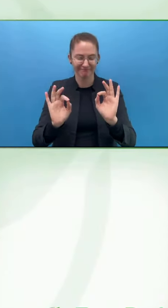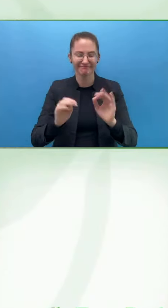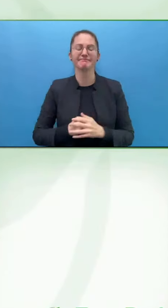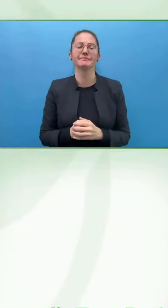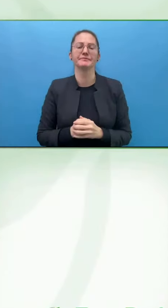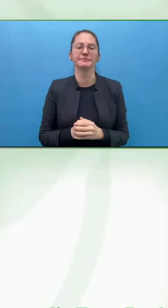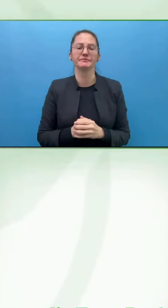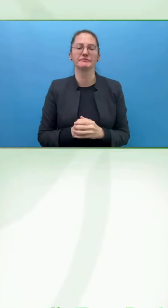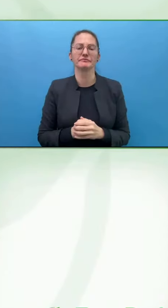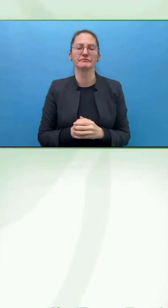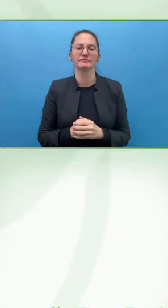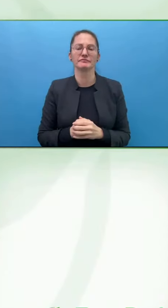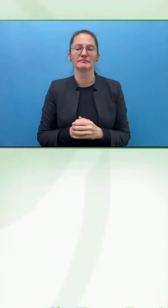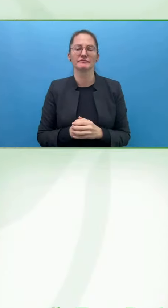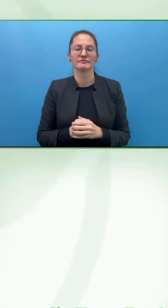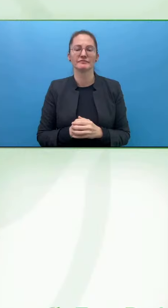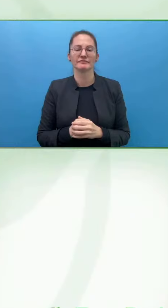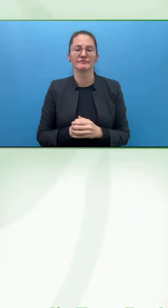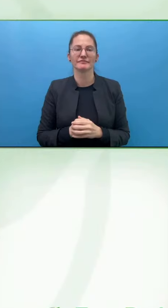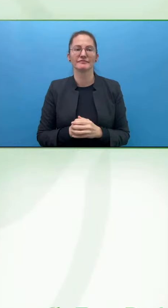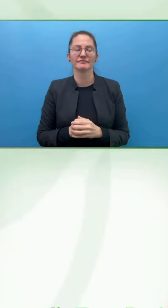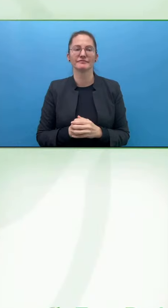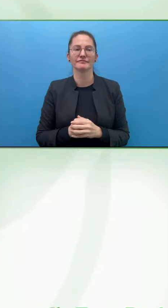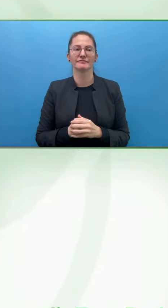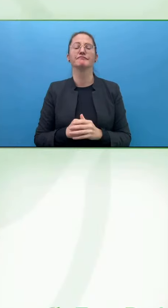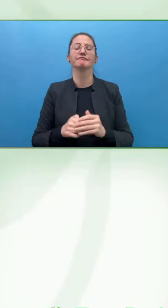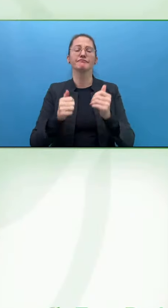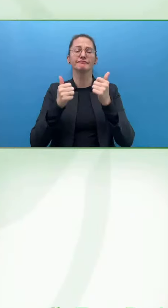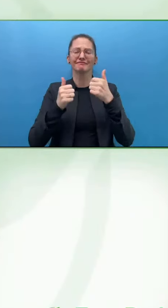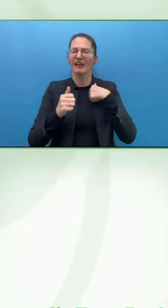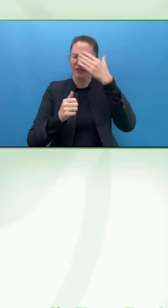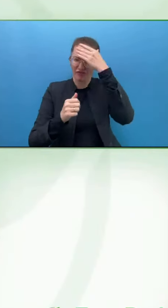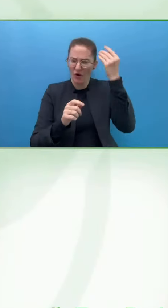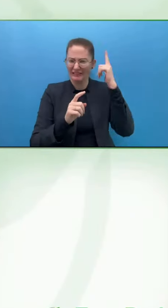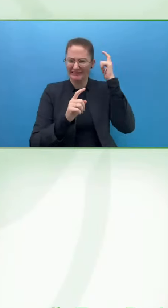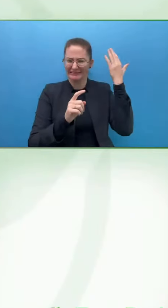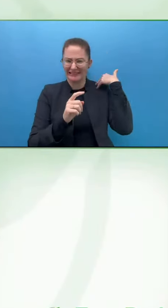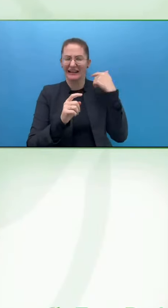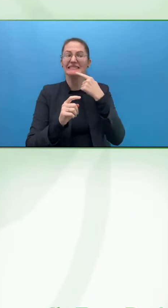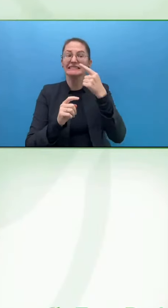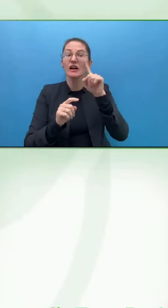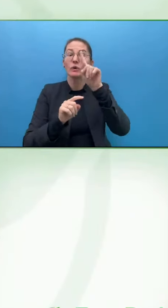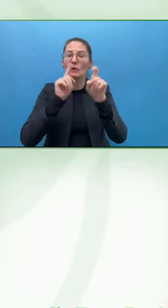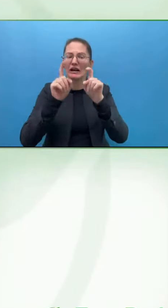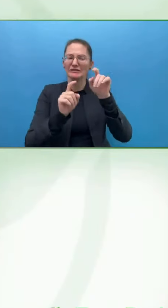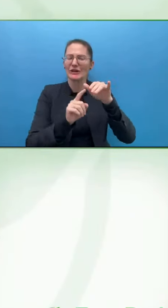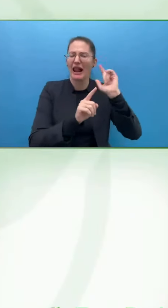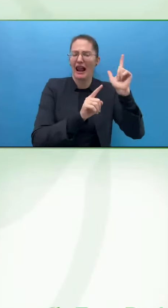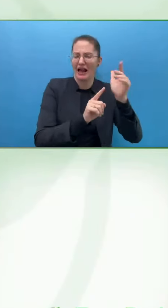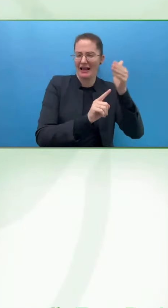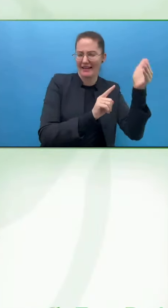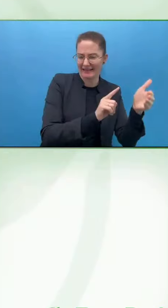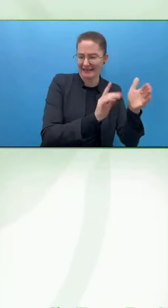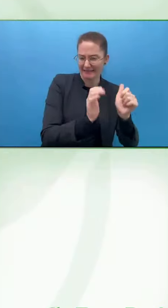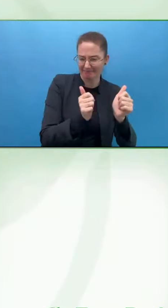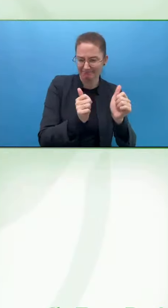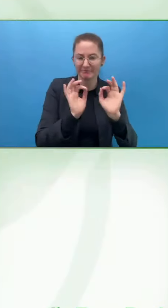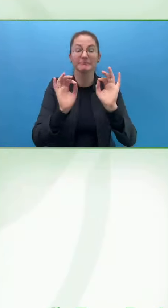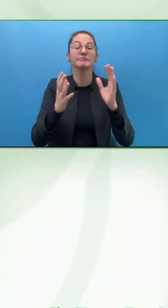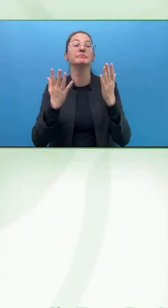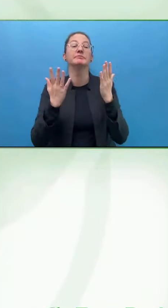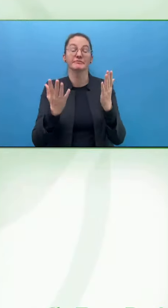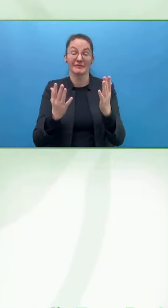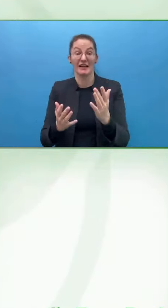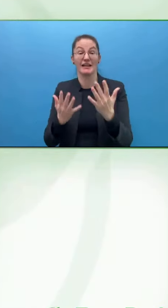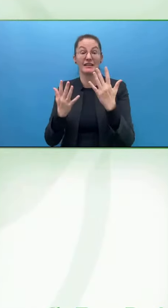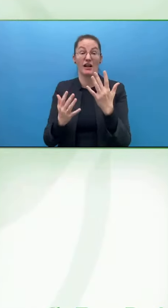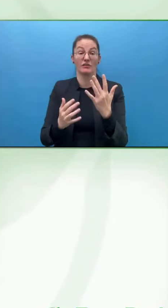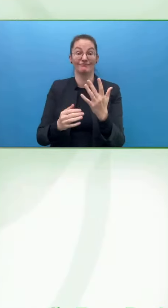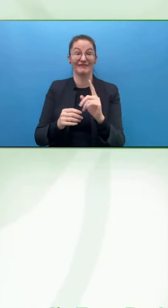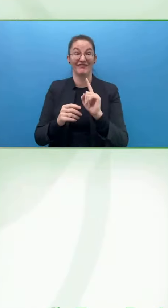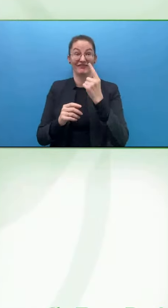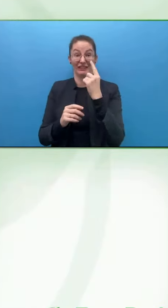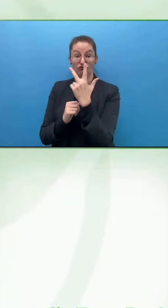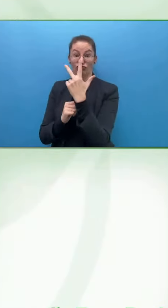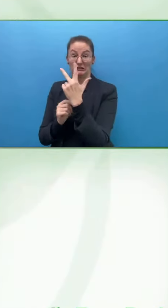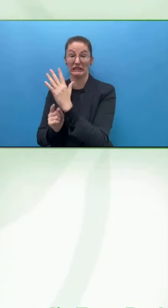project, and is the reason why I have a question at the end, that's why we have our two students,